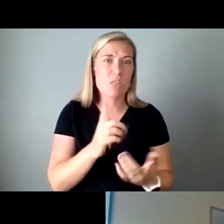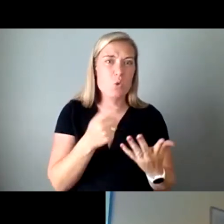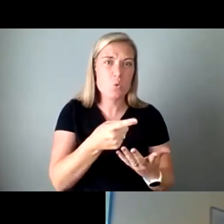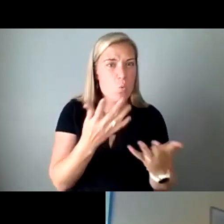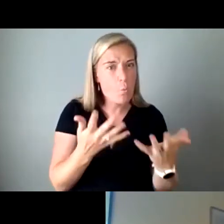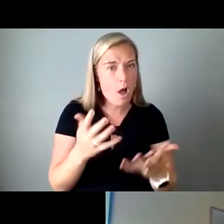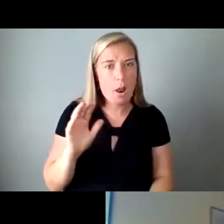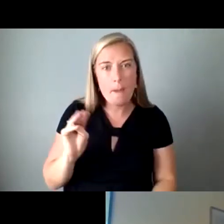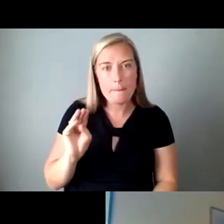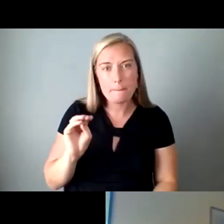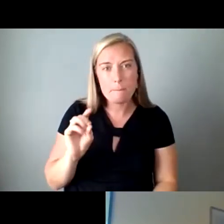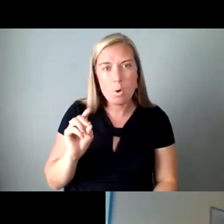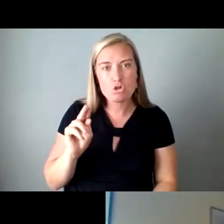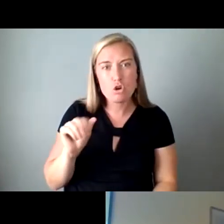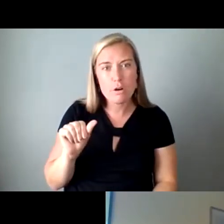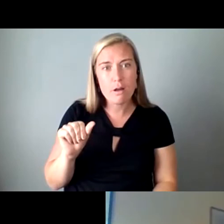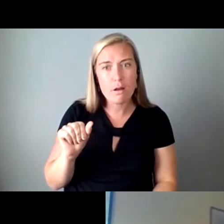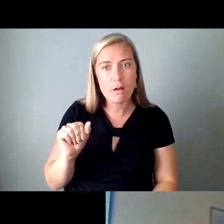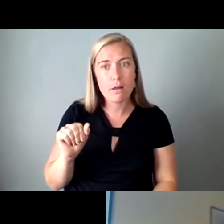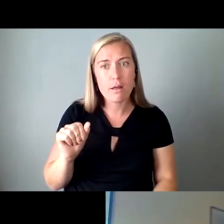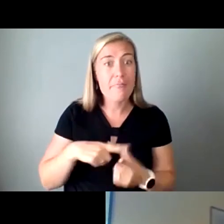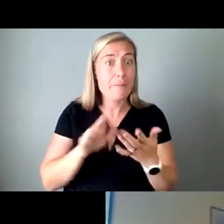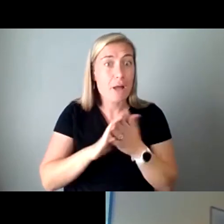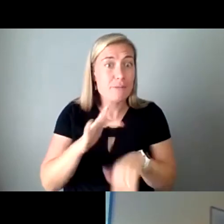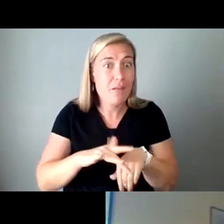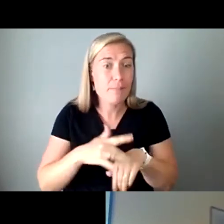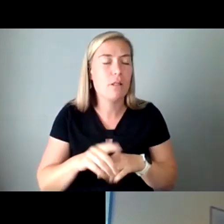and then all of a sudden it becomes available. Or you change your mind and there's something we'll